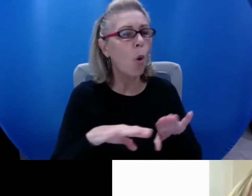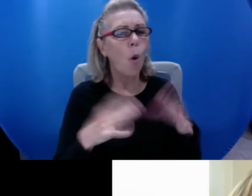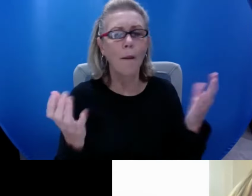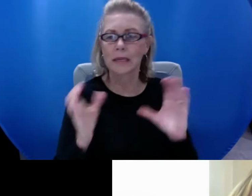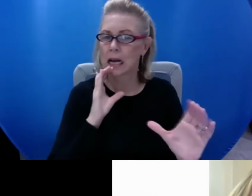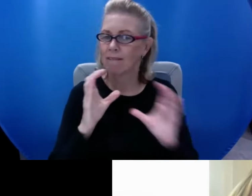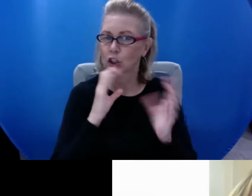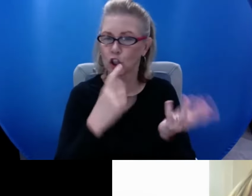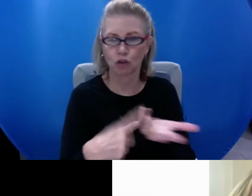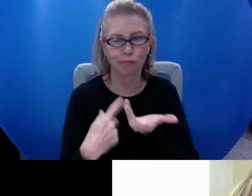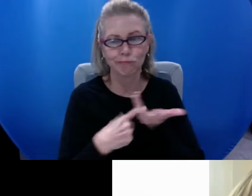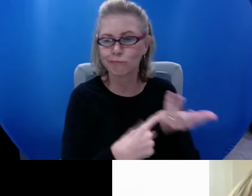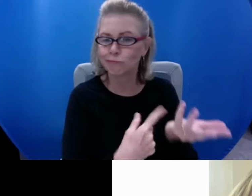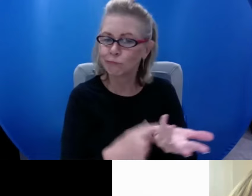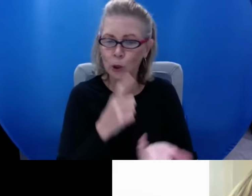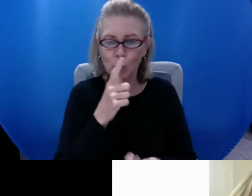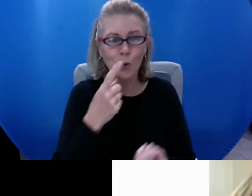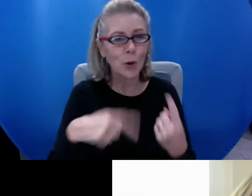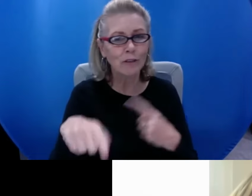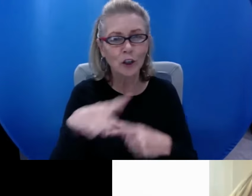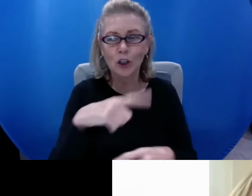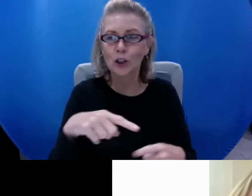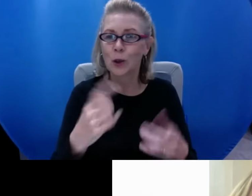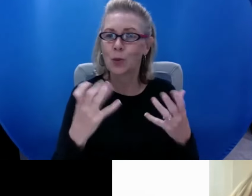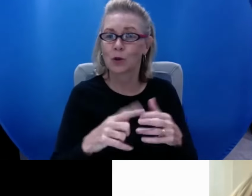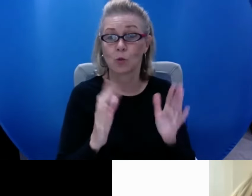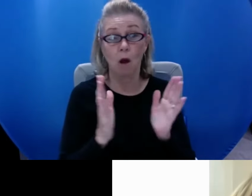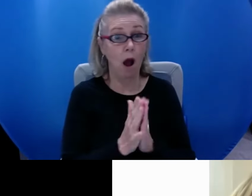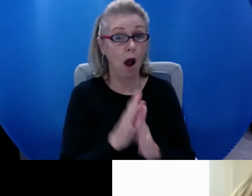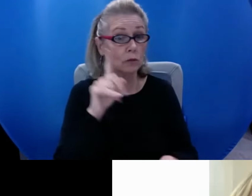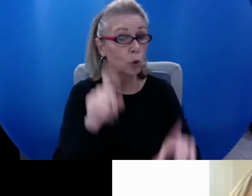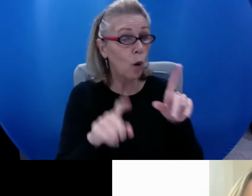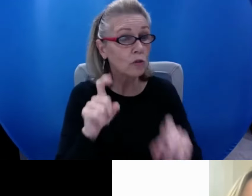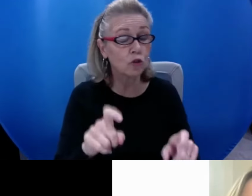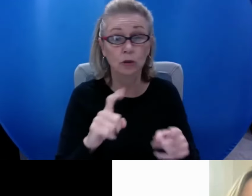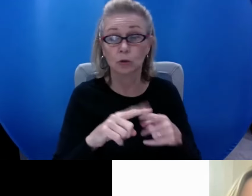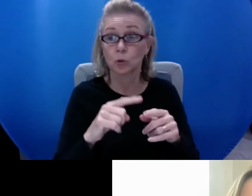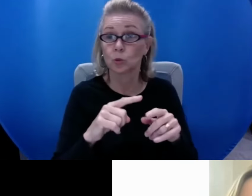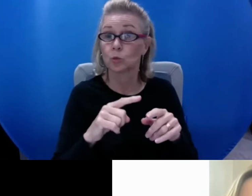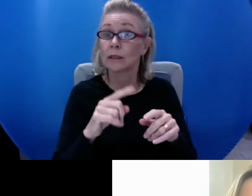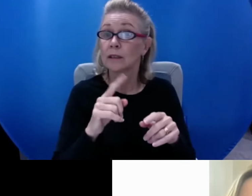So whoever, who wants to, you know, ask questions to the speakers or comment on, you know,